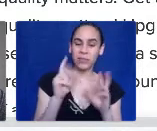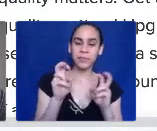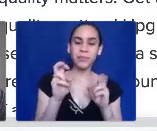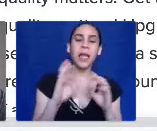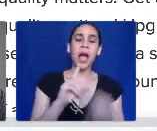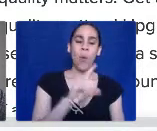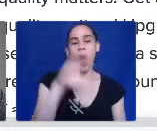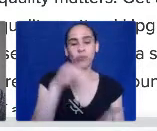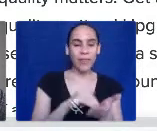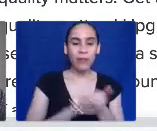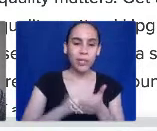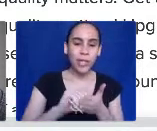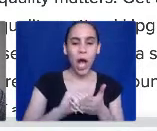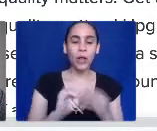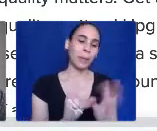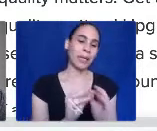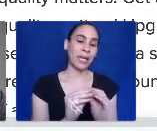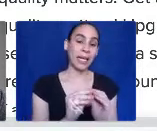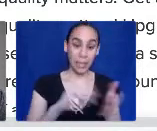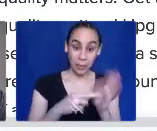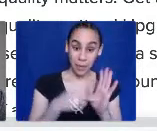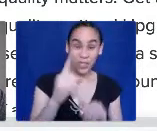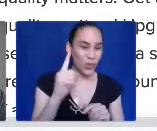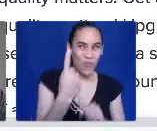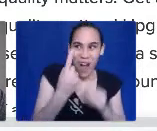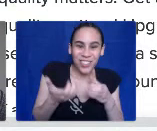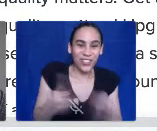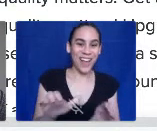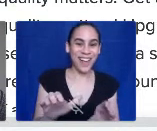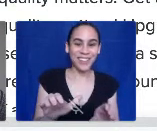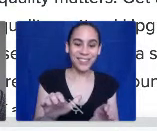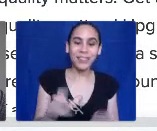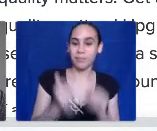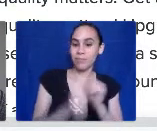or higher usually in america you only get one shot right most companies when they interview you